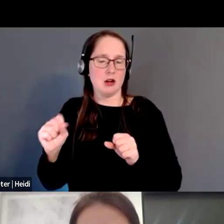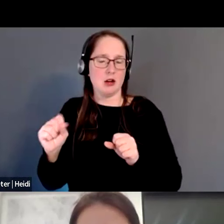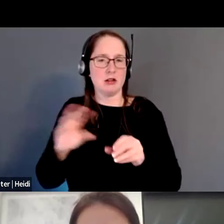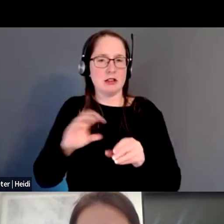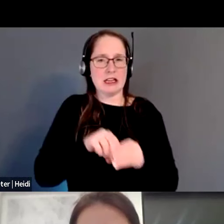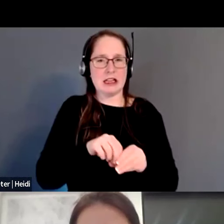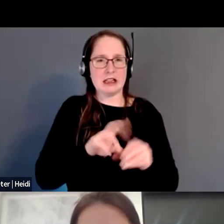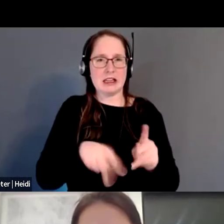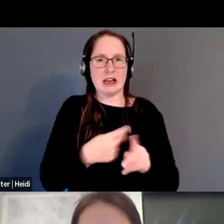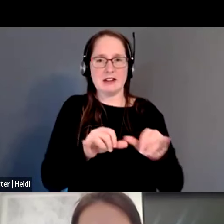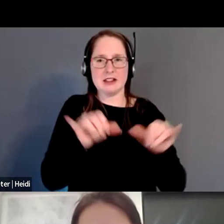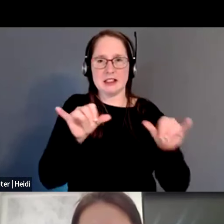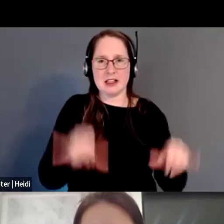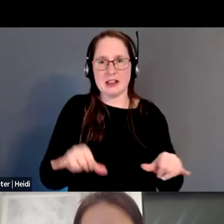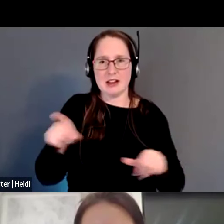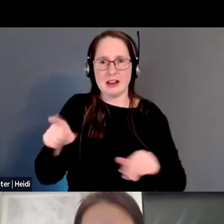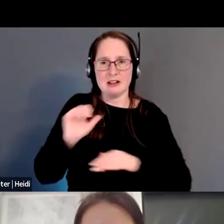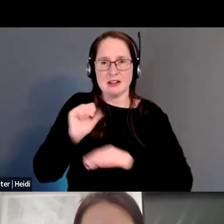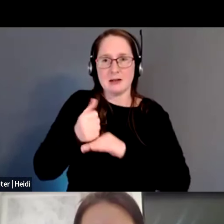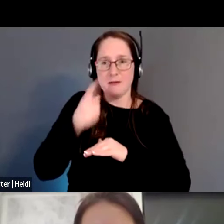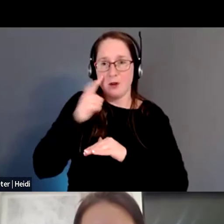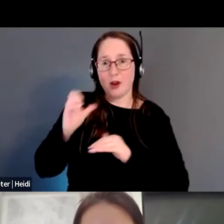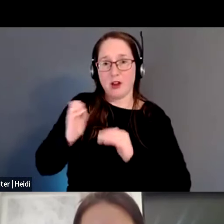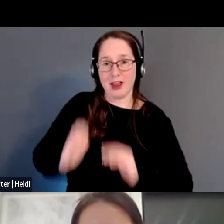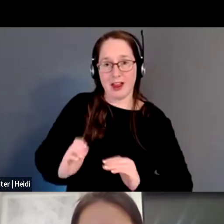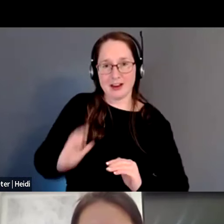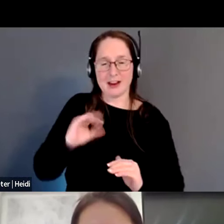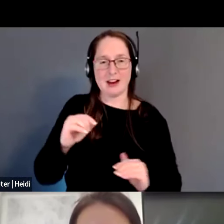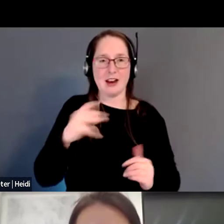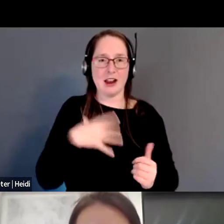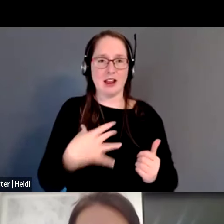that Sievo has set up for the clients.